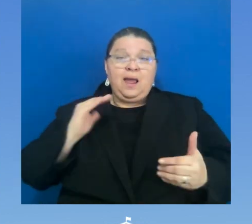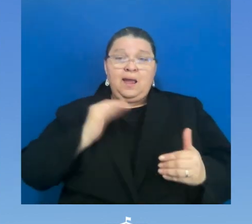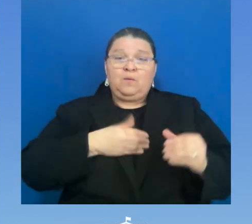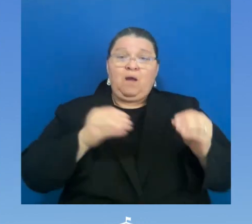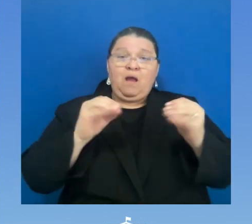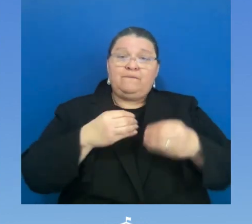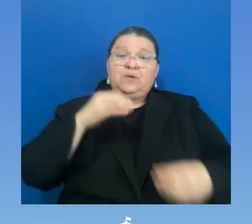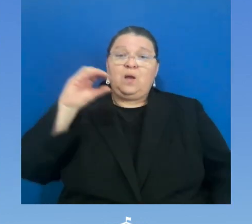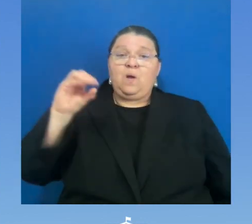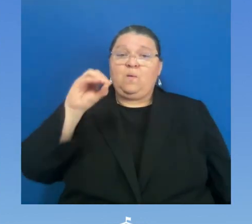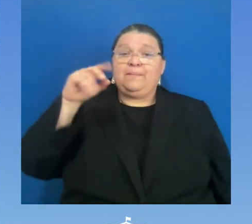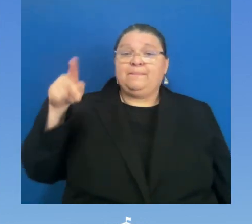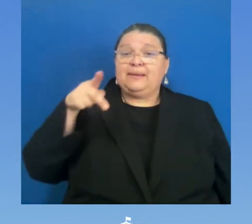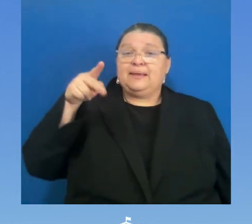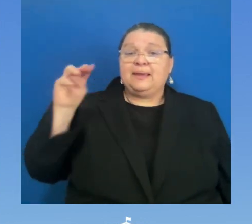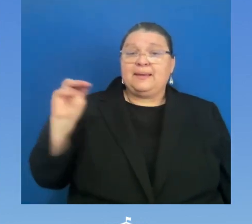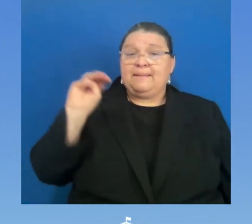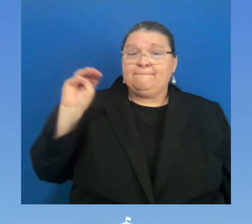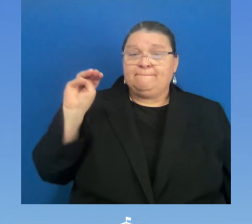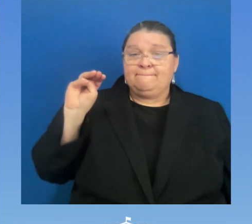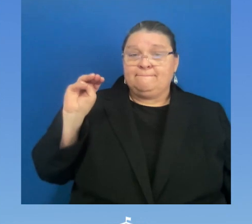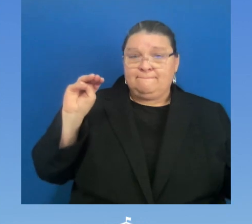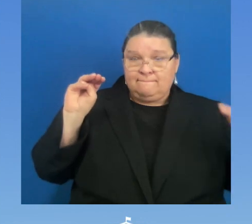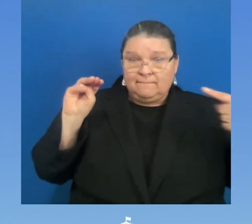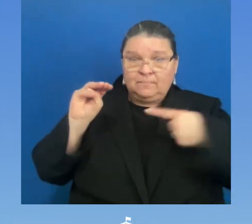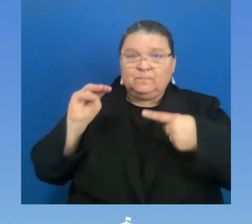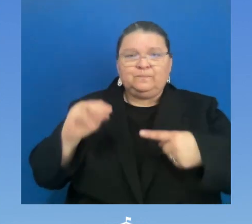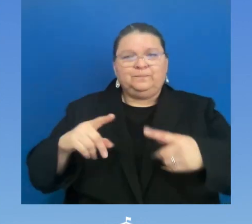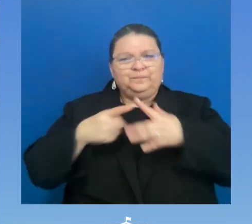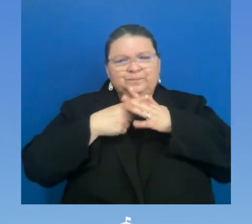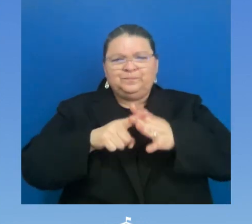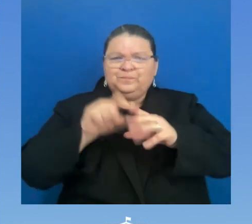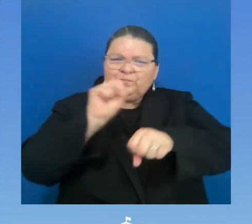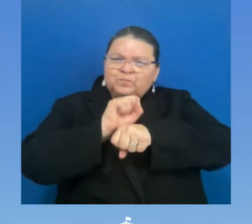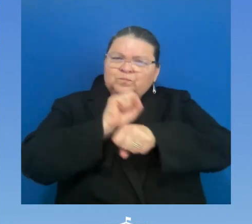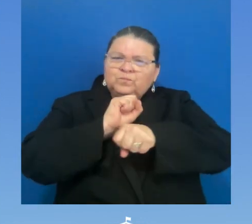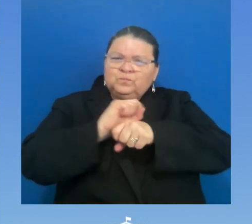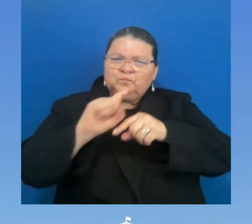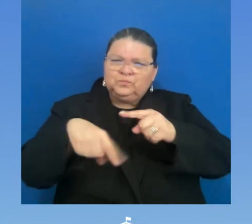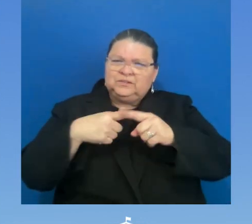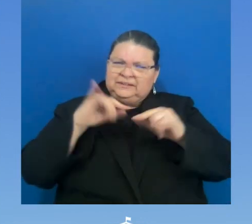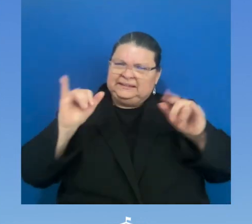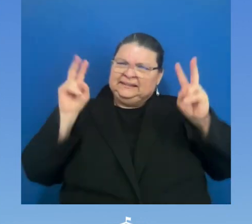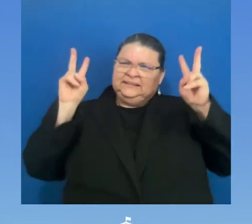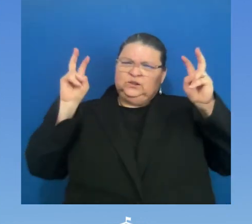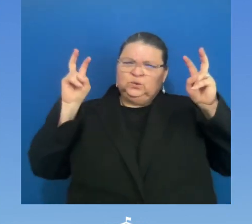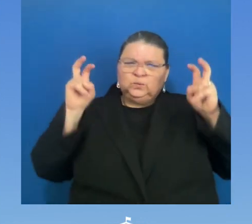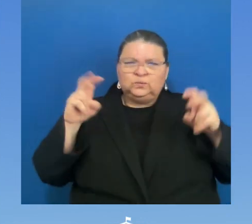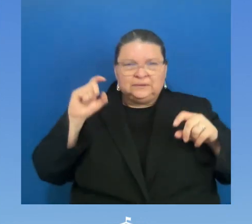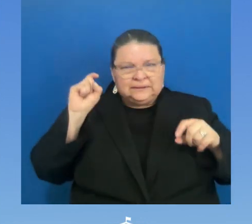the use of salary history in the hiring and pay-setting process for federal employees.